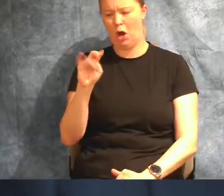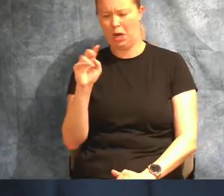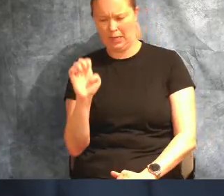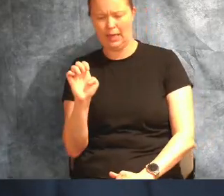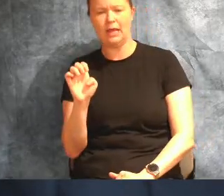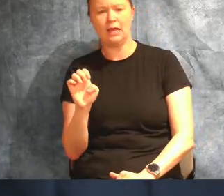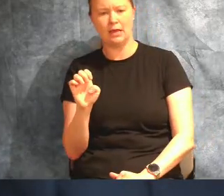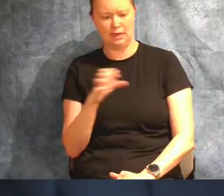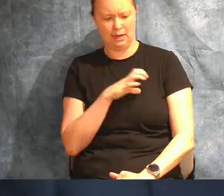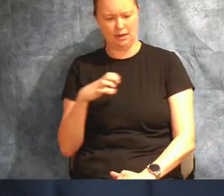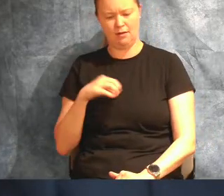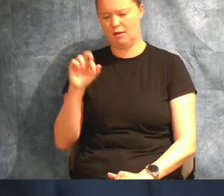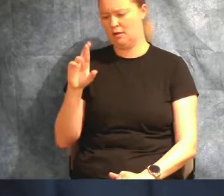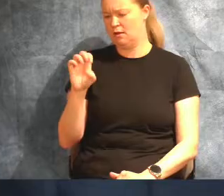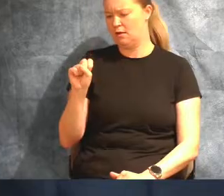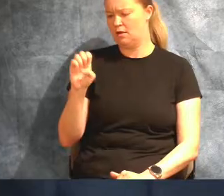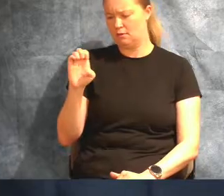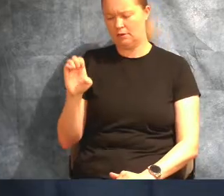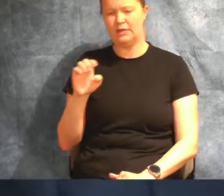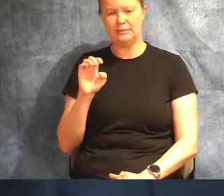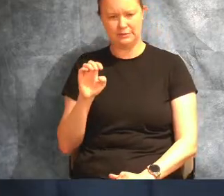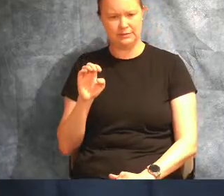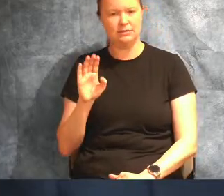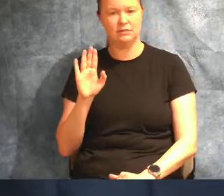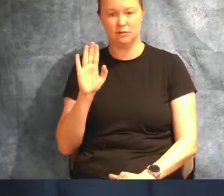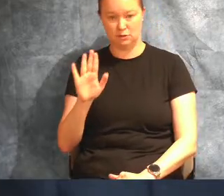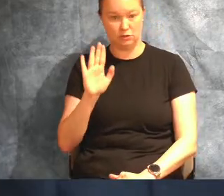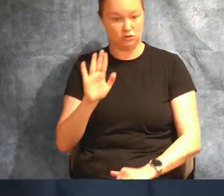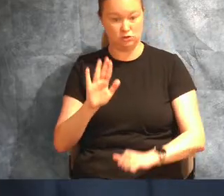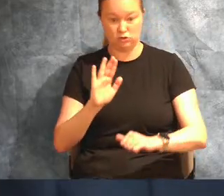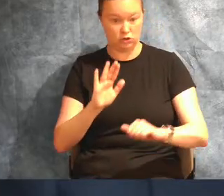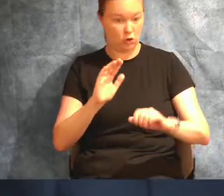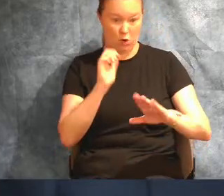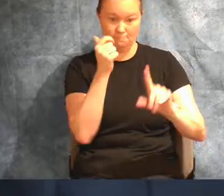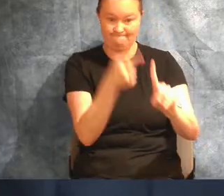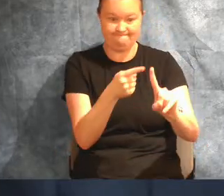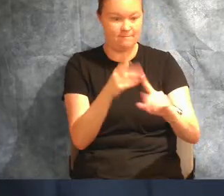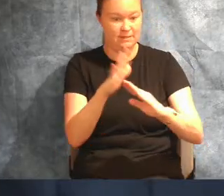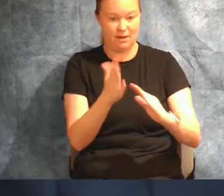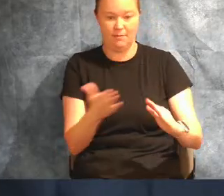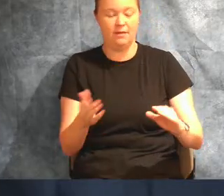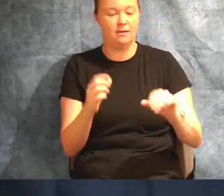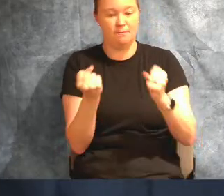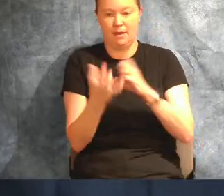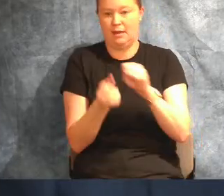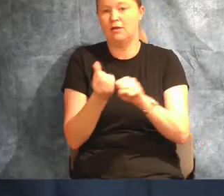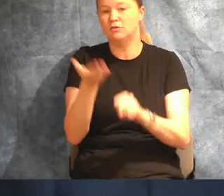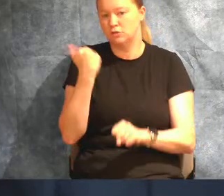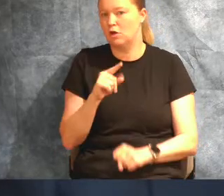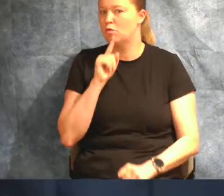Commissioner Reece, this was your brainchild many years ago. and so it was good to be in partnership